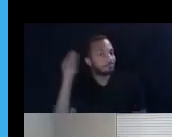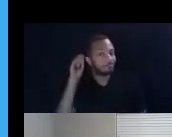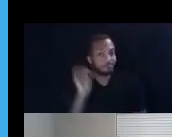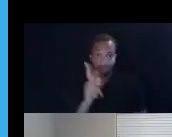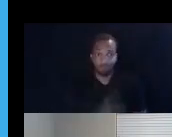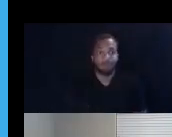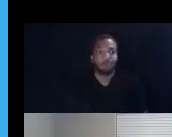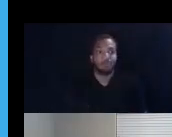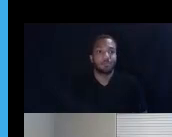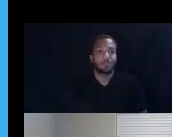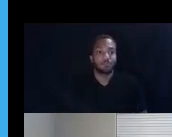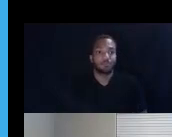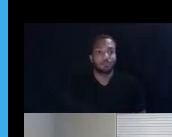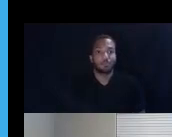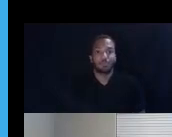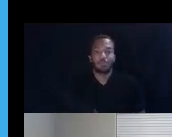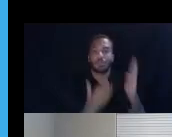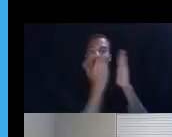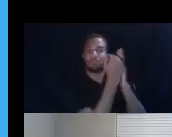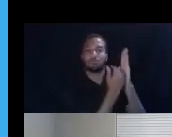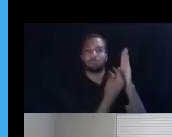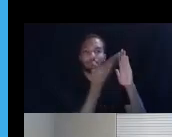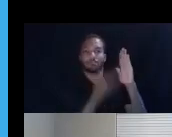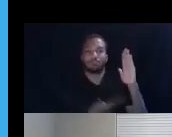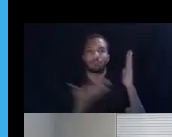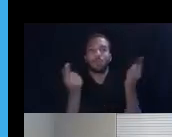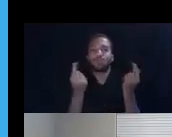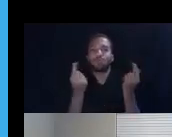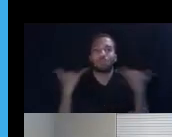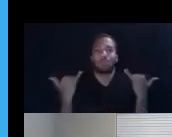And then just kind of run-of-show, I'm gonna pass it over to Joannie, who will be our facilitator for today.